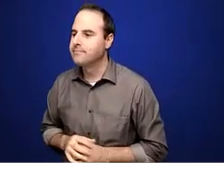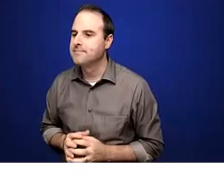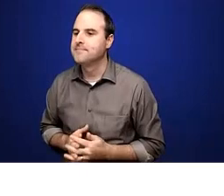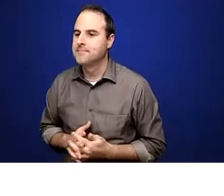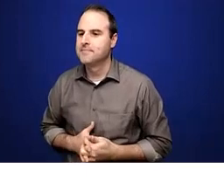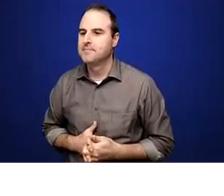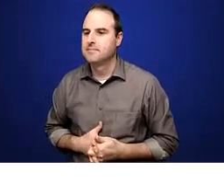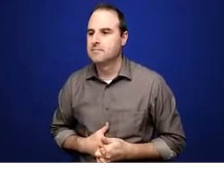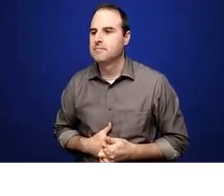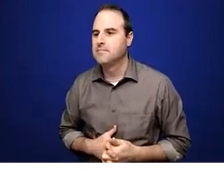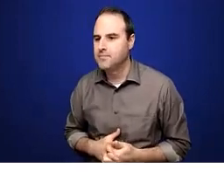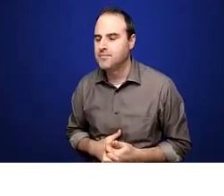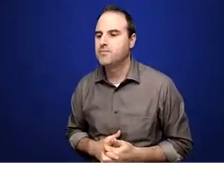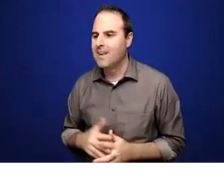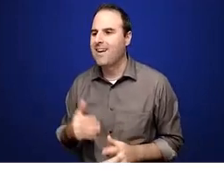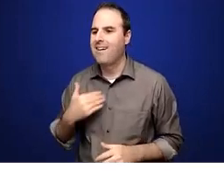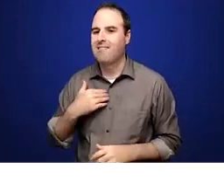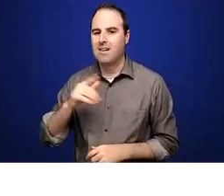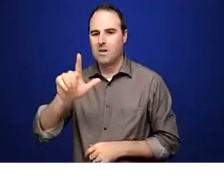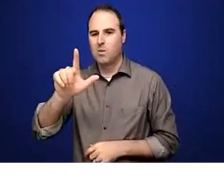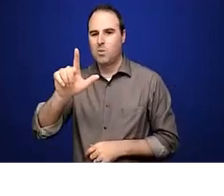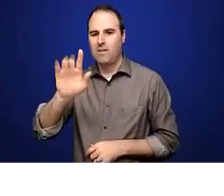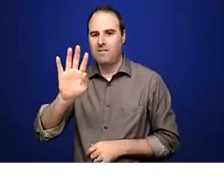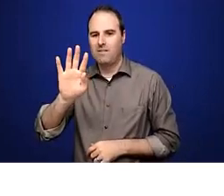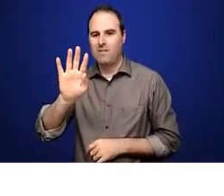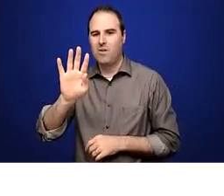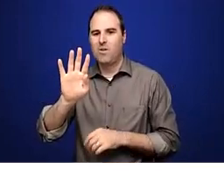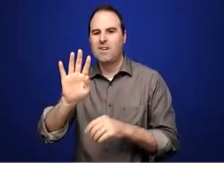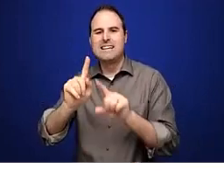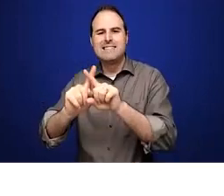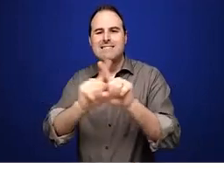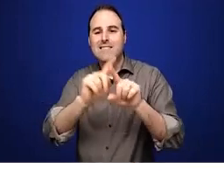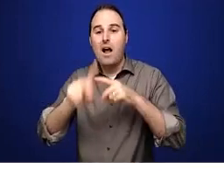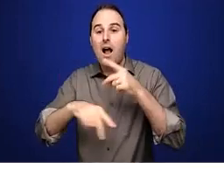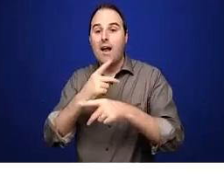There are 24 types of job demands and working conditions within the JDAPT